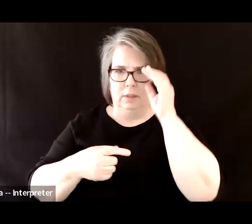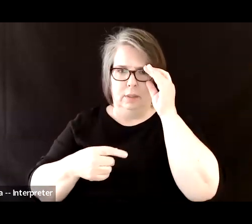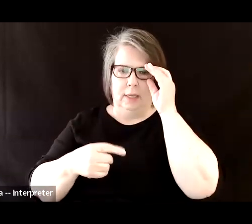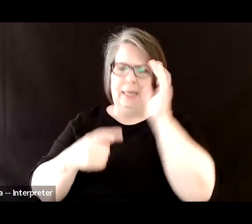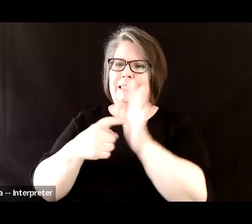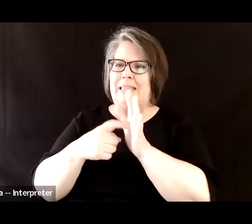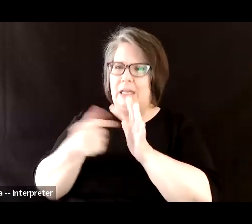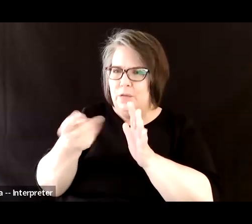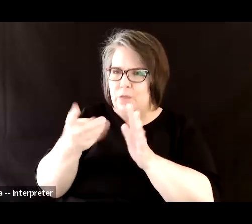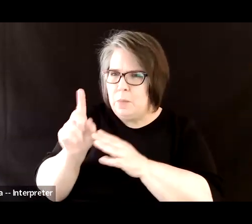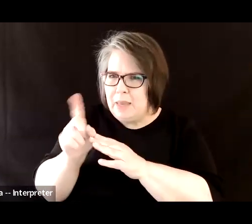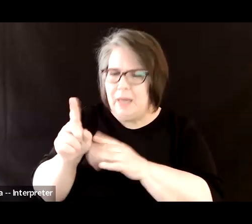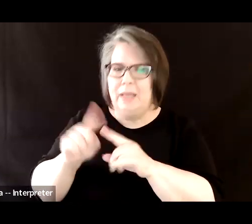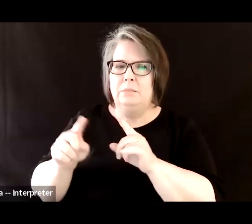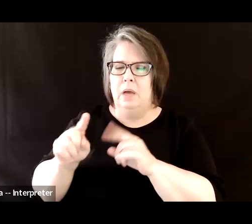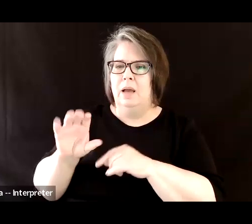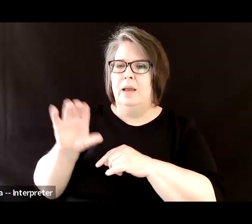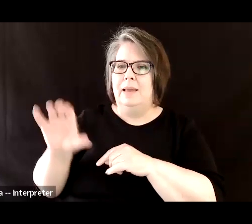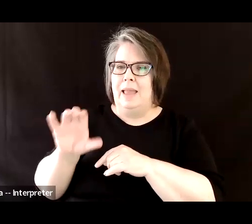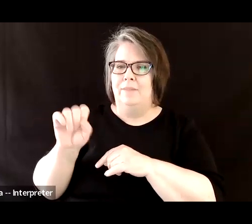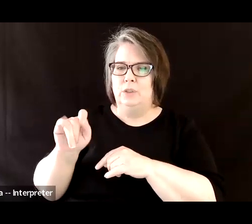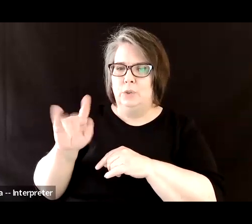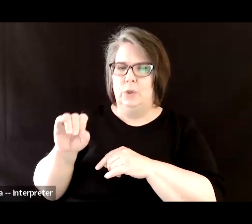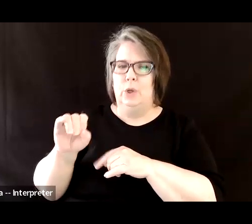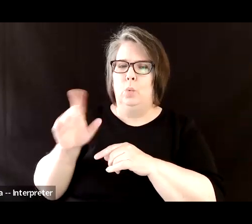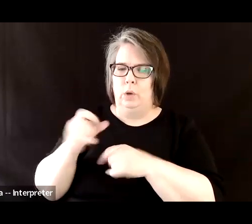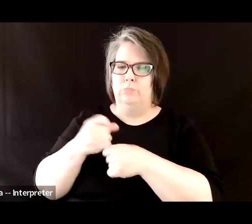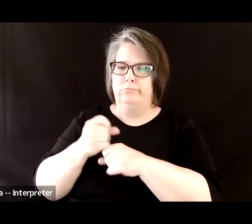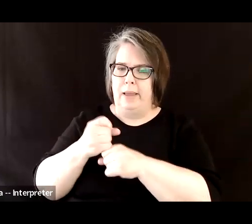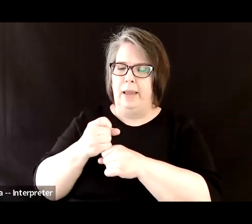but campus studio will generate an SRT's file for you which is